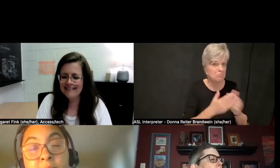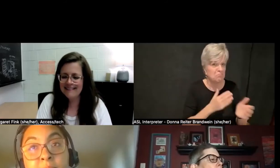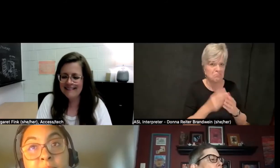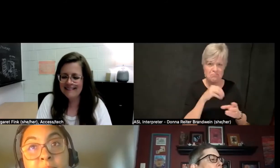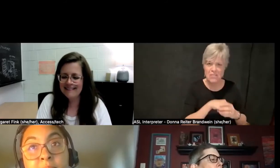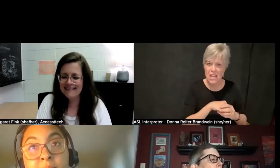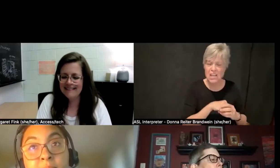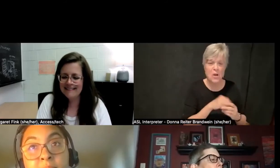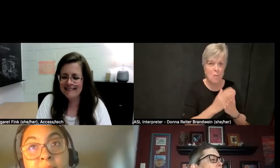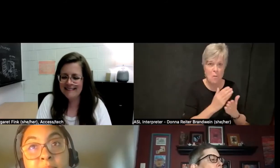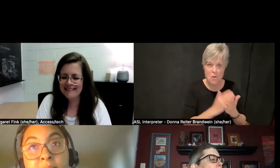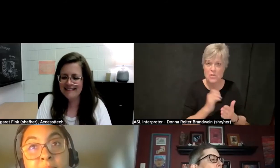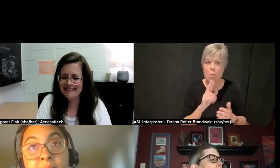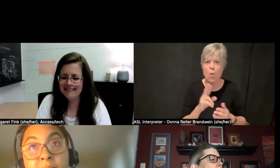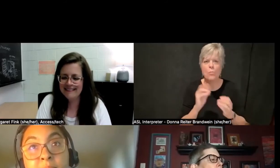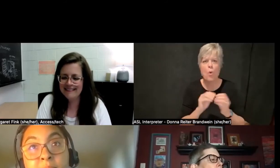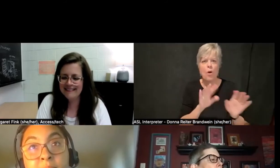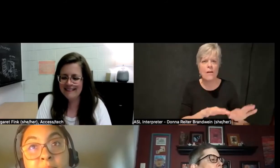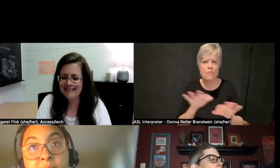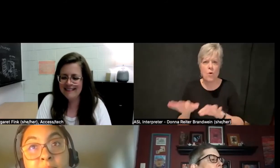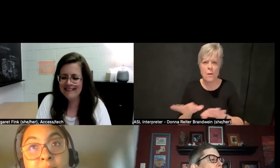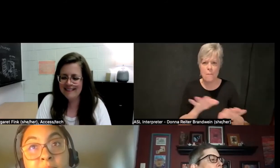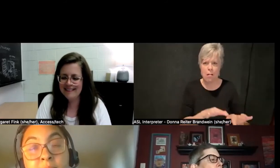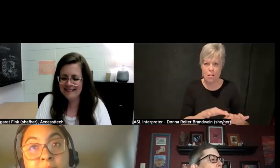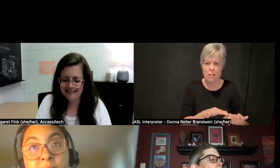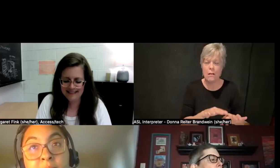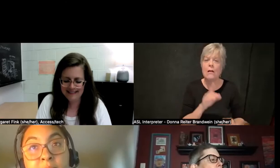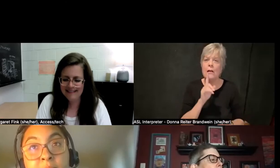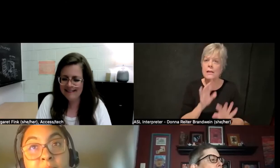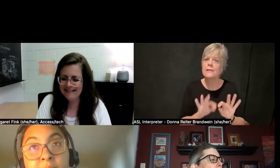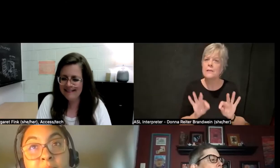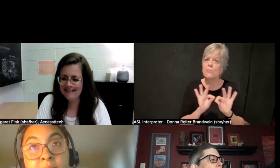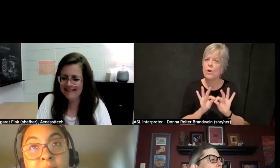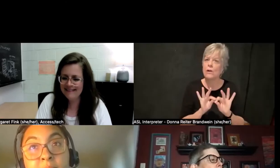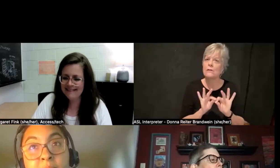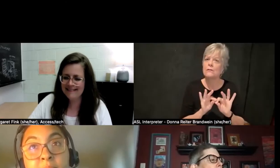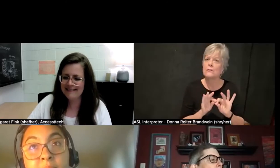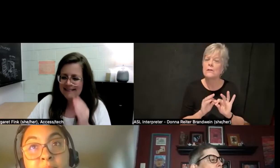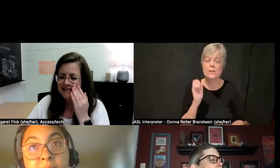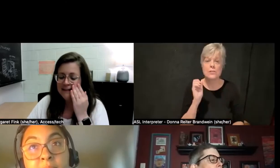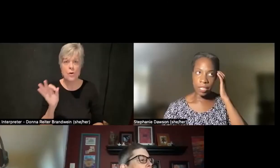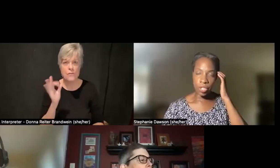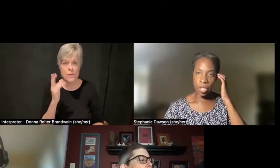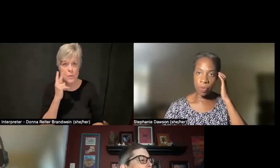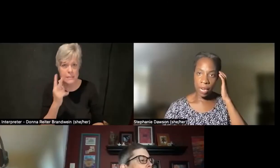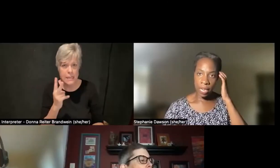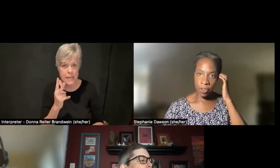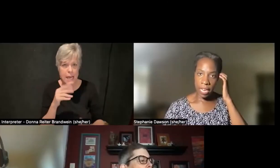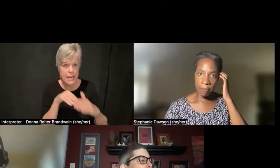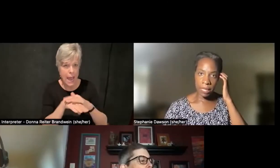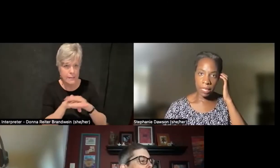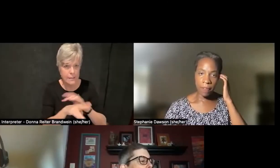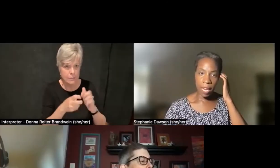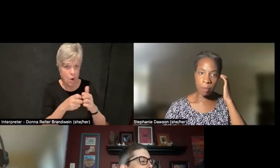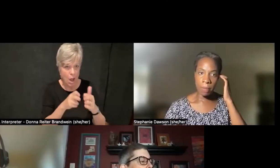or it's more informal, is important. So if you see an access issue in your campus environment